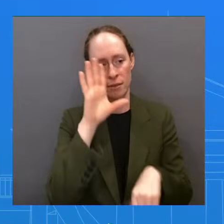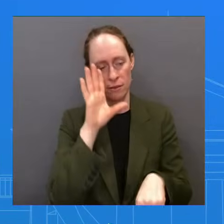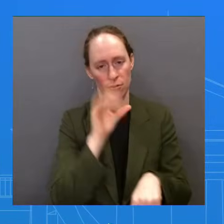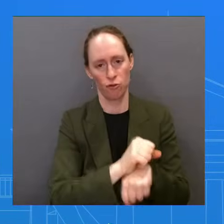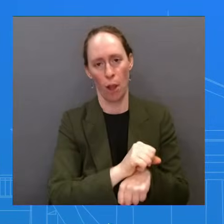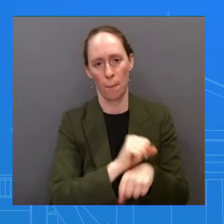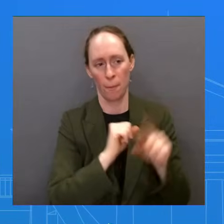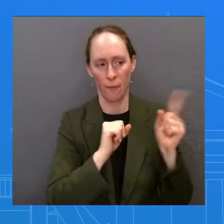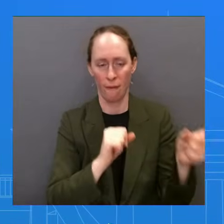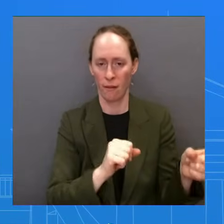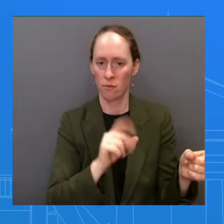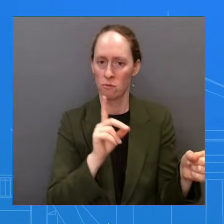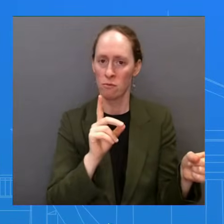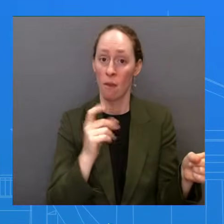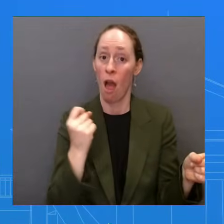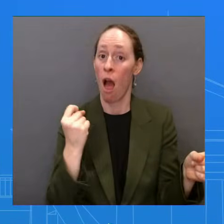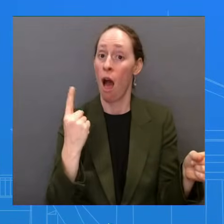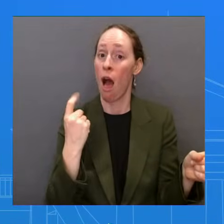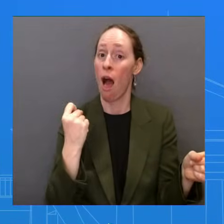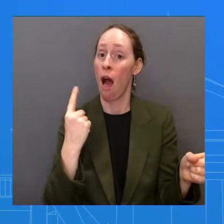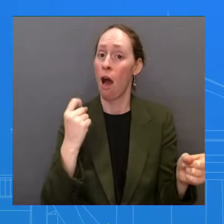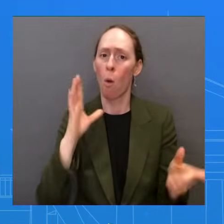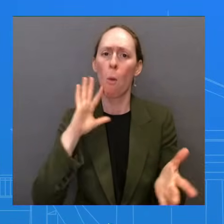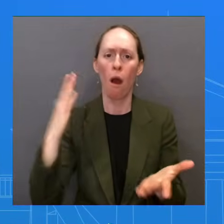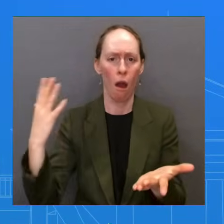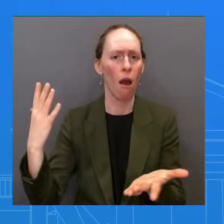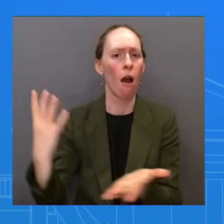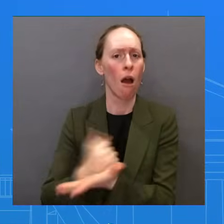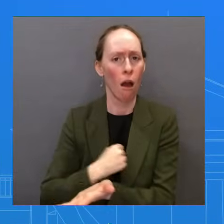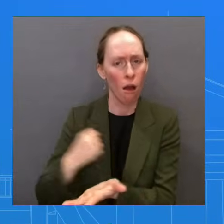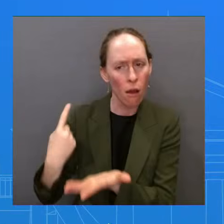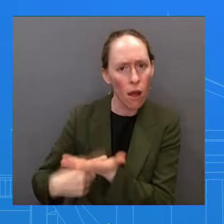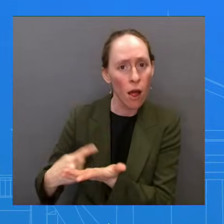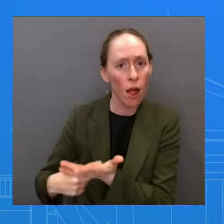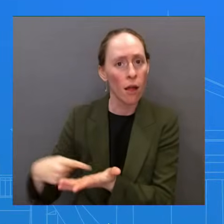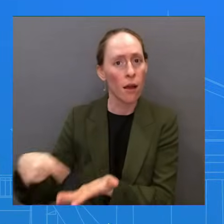on the budget and appropriations. The President, as you know, put his budget out on March 9th,